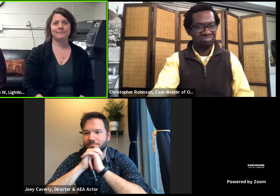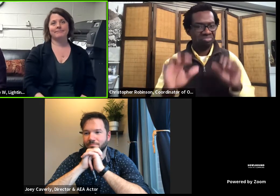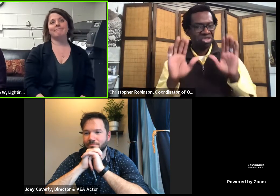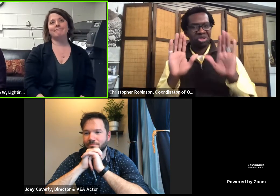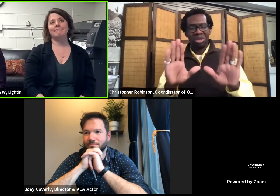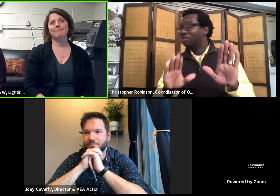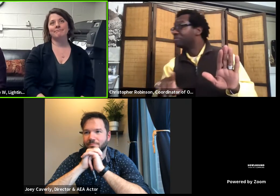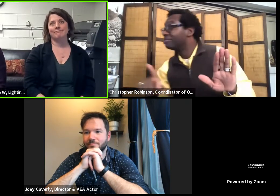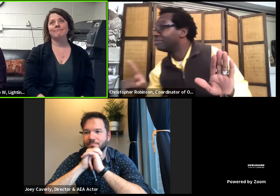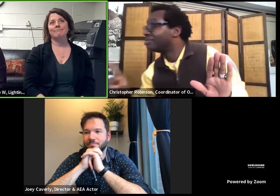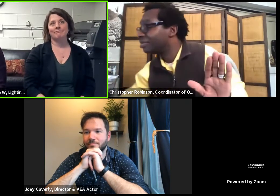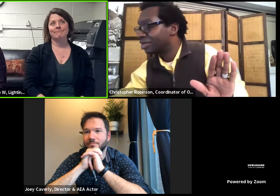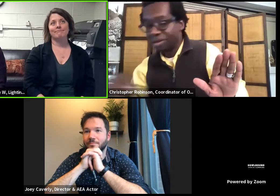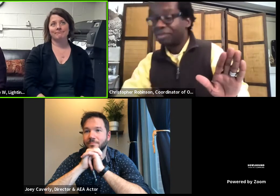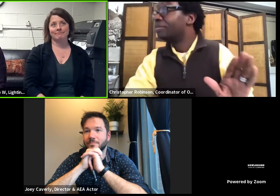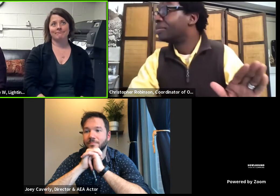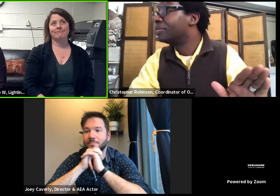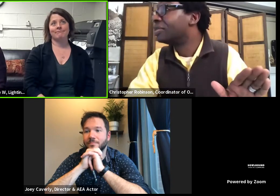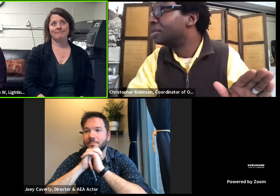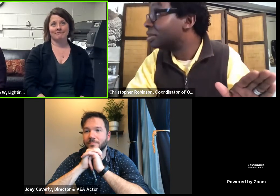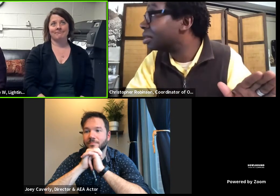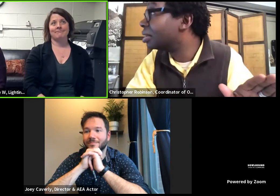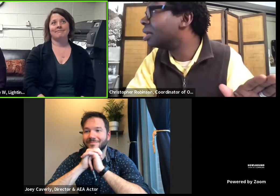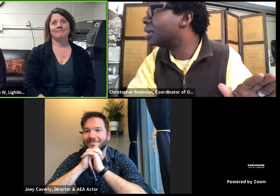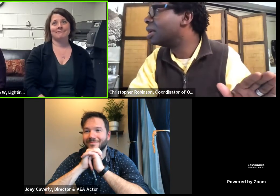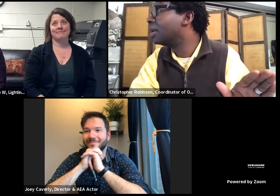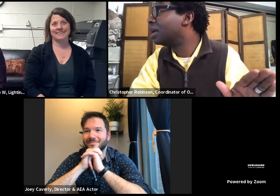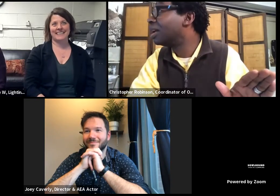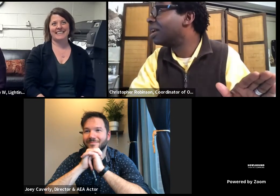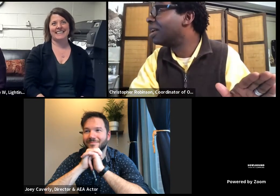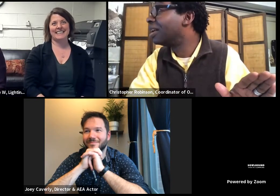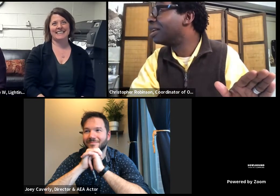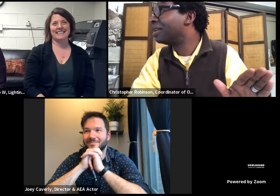because, of course, face to face is always the best, but sometimes that can't happen. Of course.